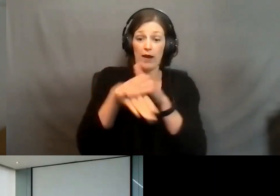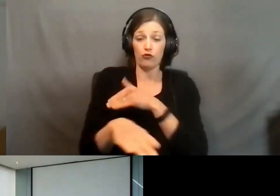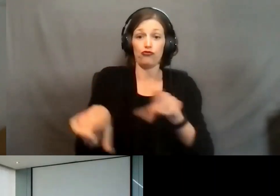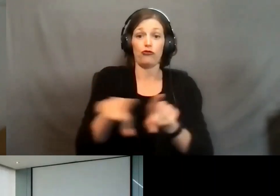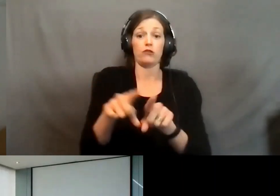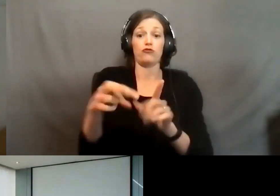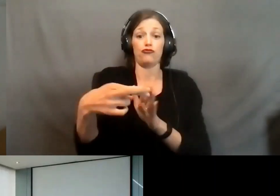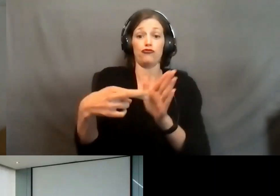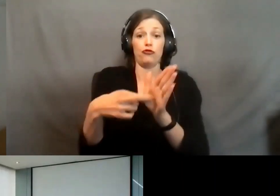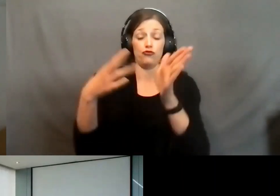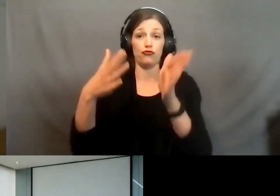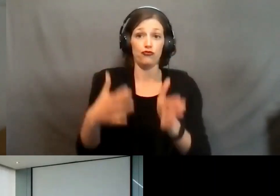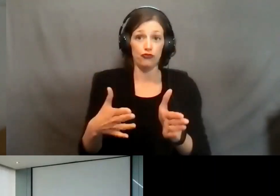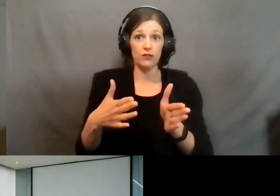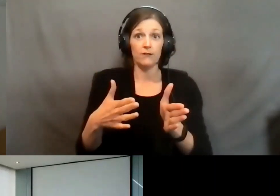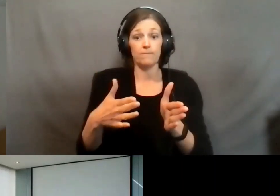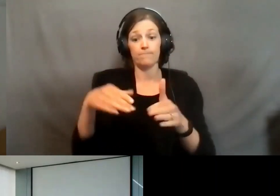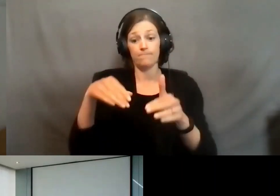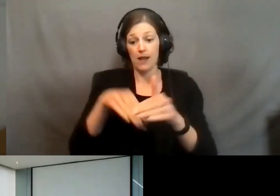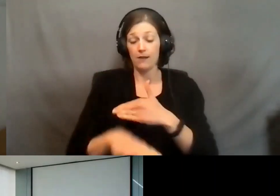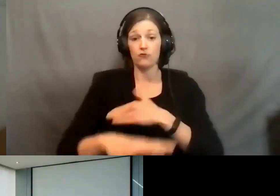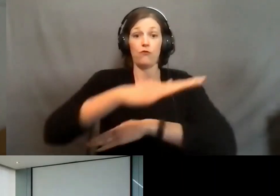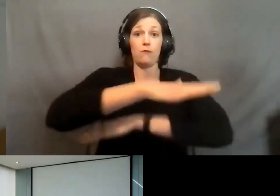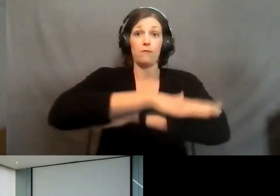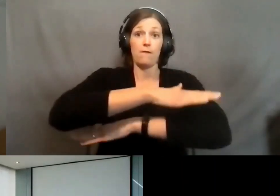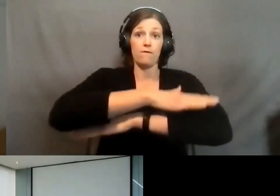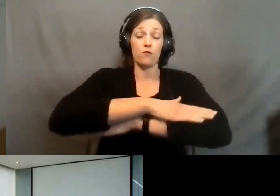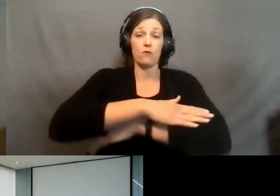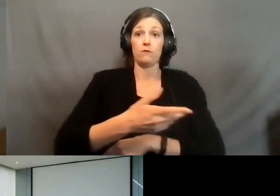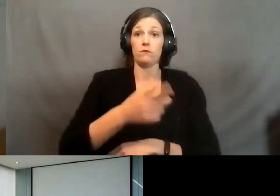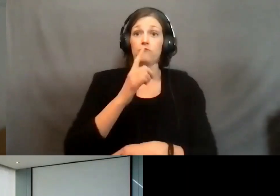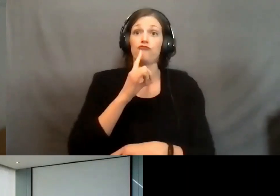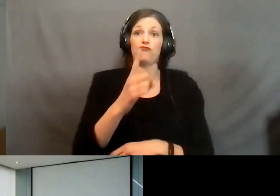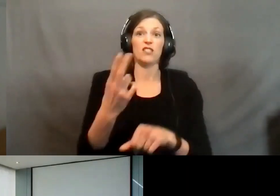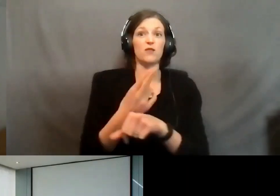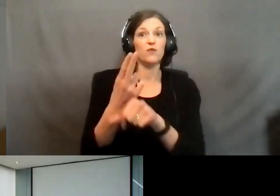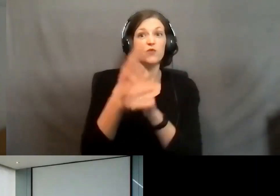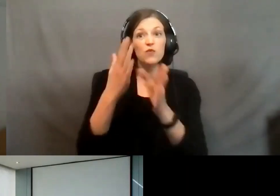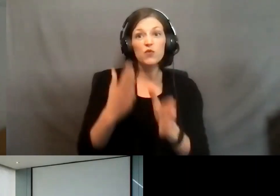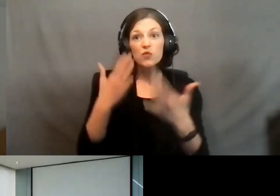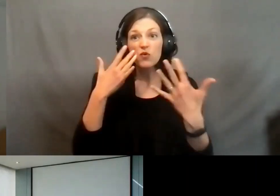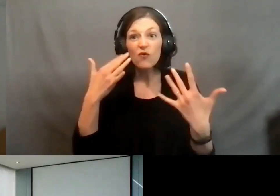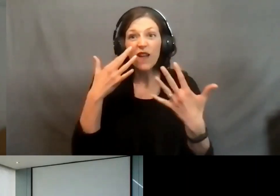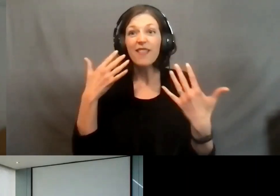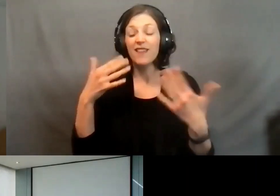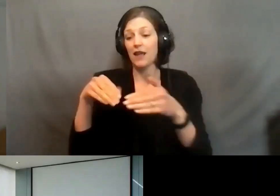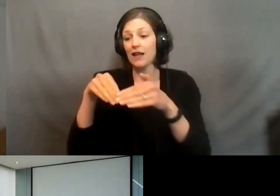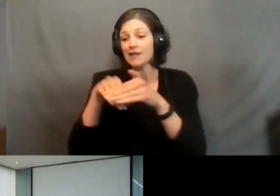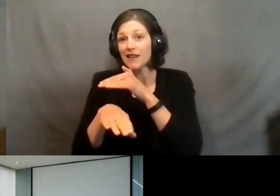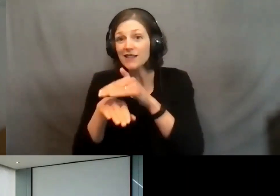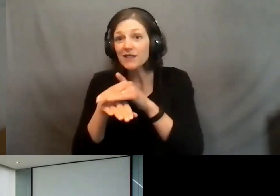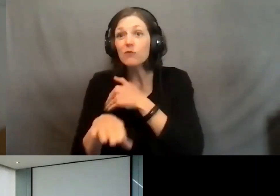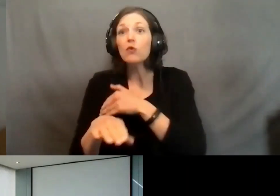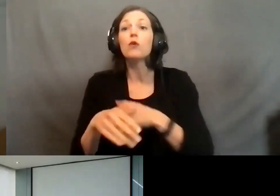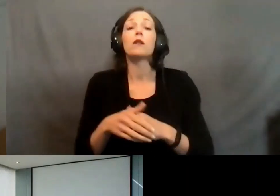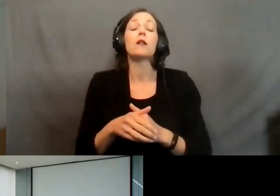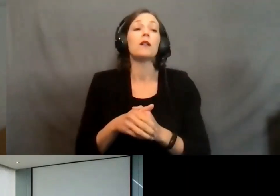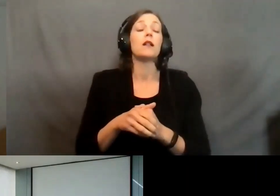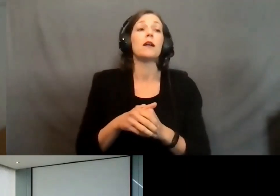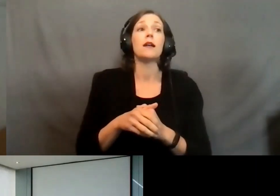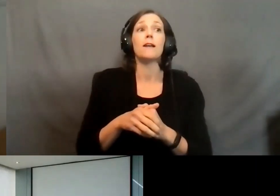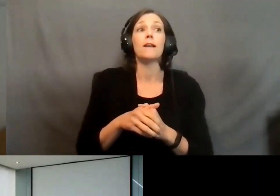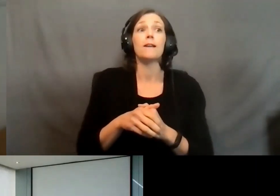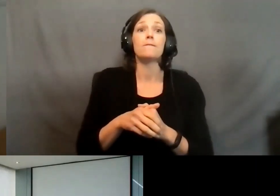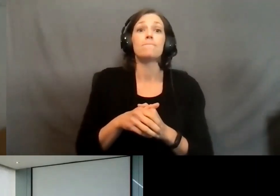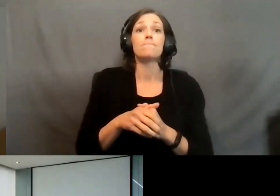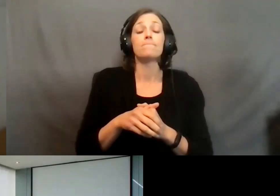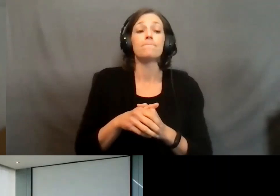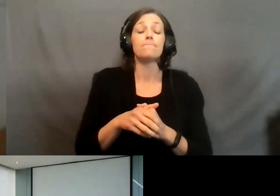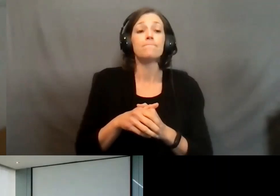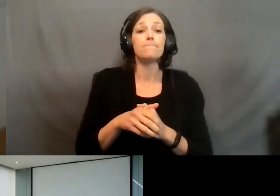12:13:19 it is both user-friendly , accessible 12:13:24 and one that a lot